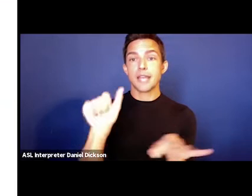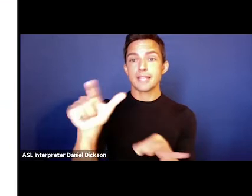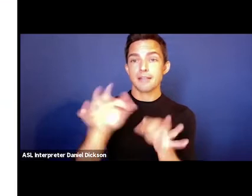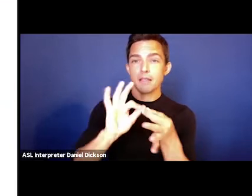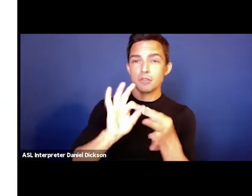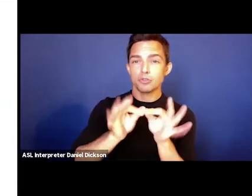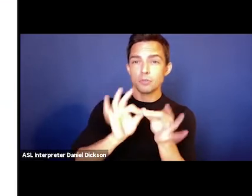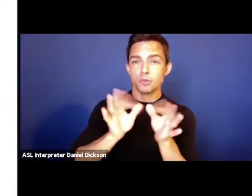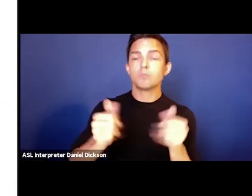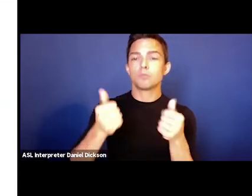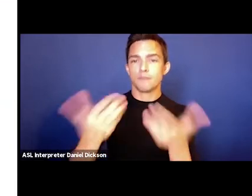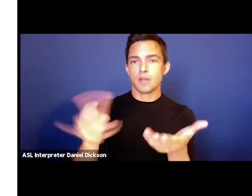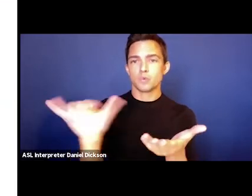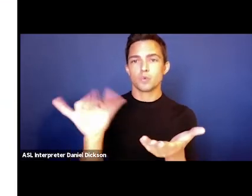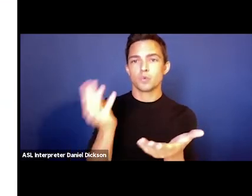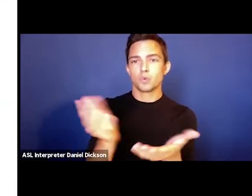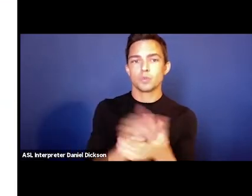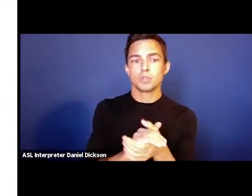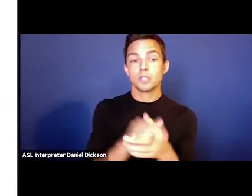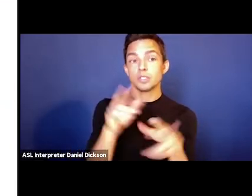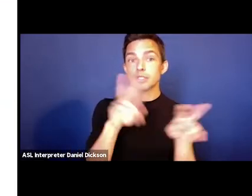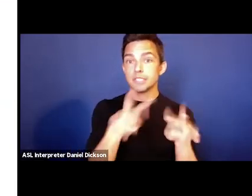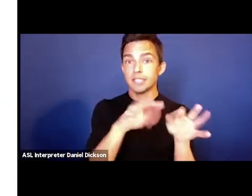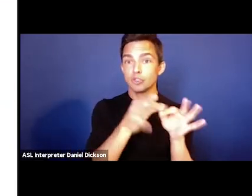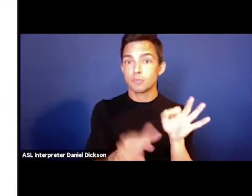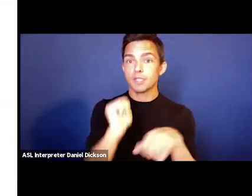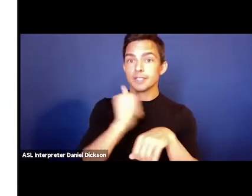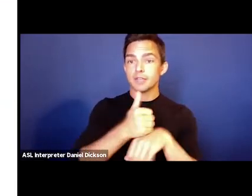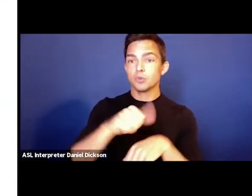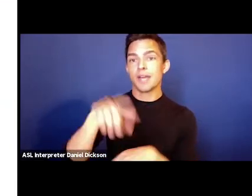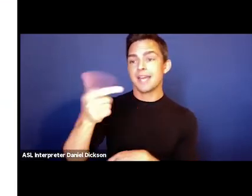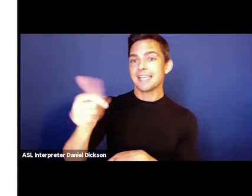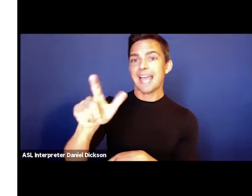are being provided. To view the interpreter, set your screen to gallery view. You can switch